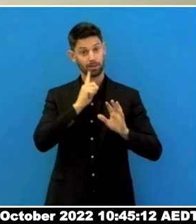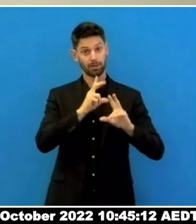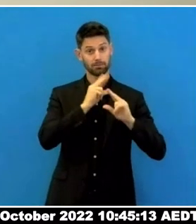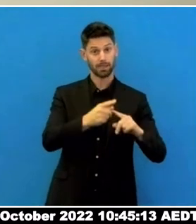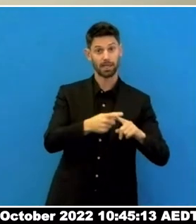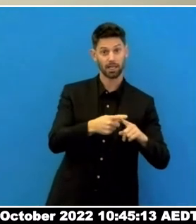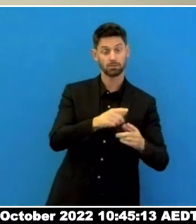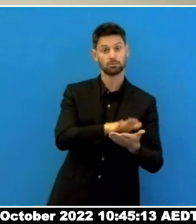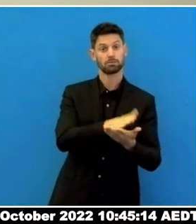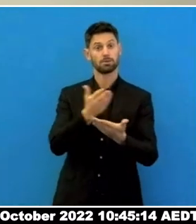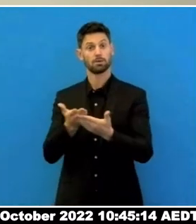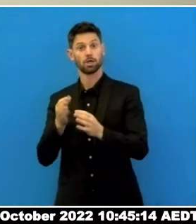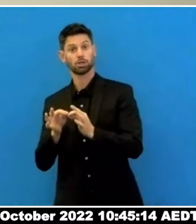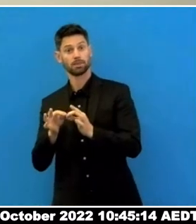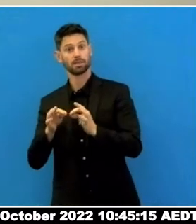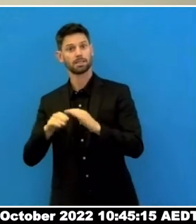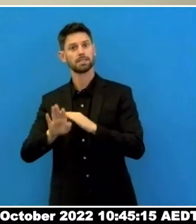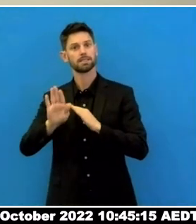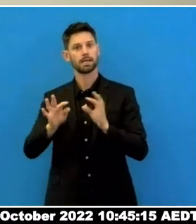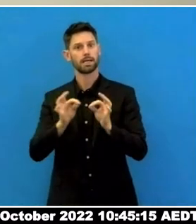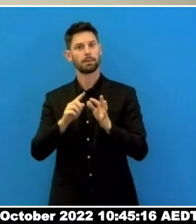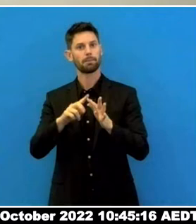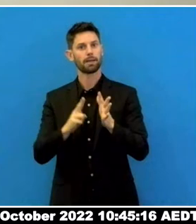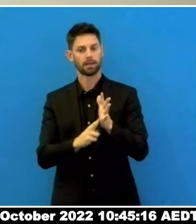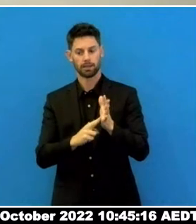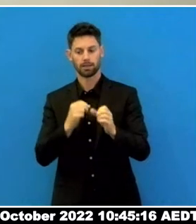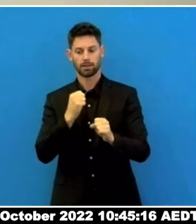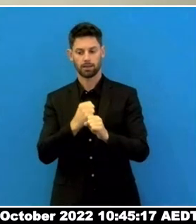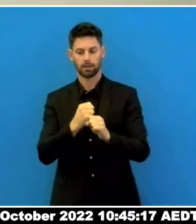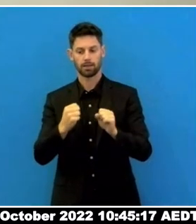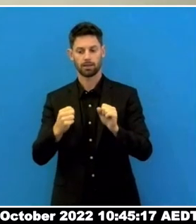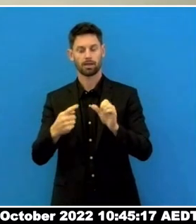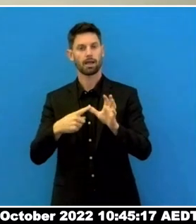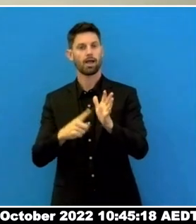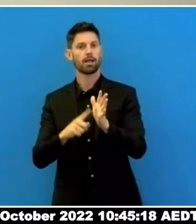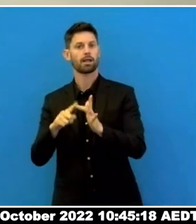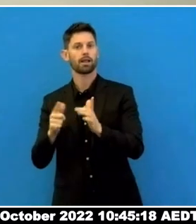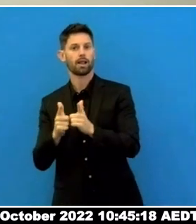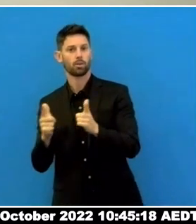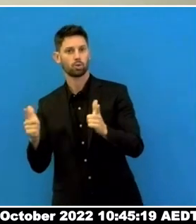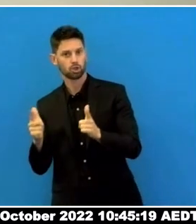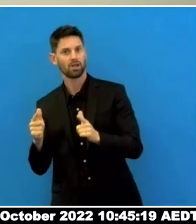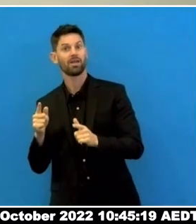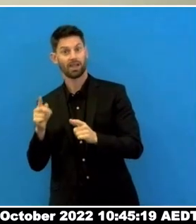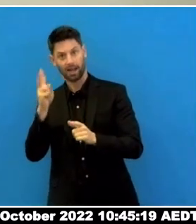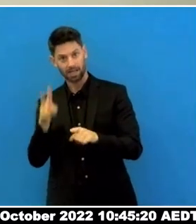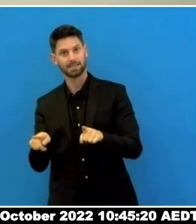Mr Rahman does speak some English and he will let us know if there are any concerns that he has as we go along.